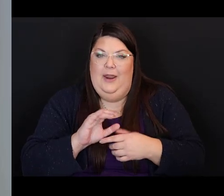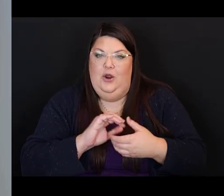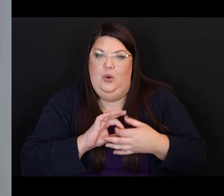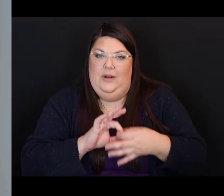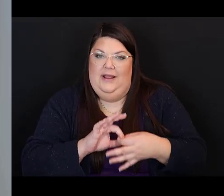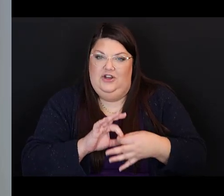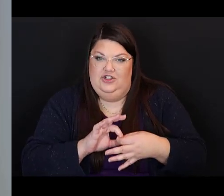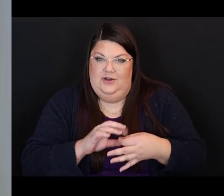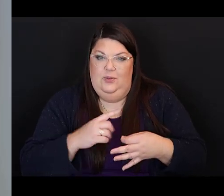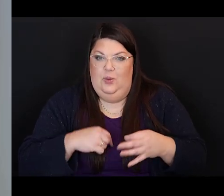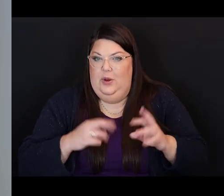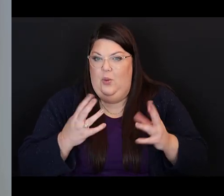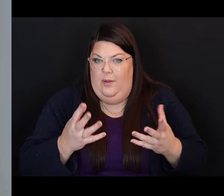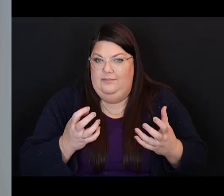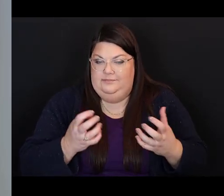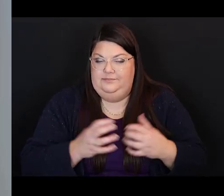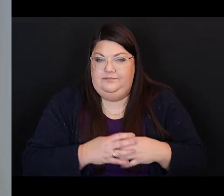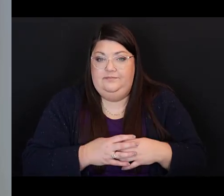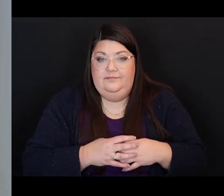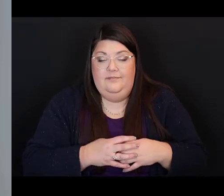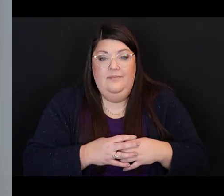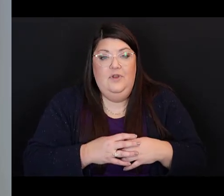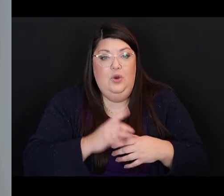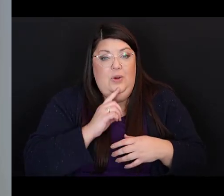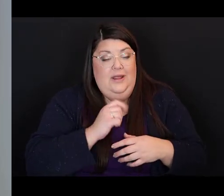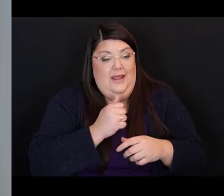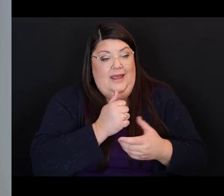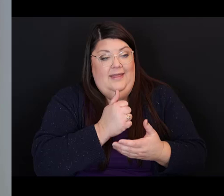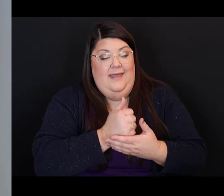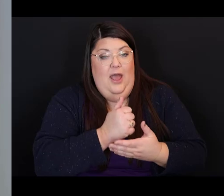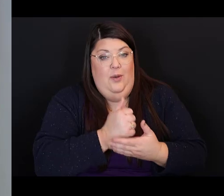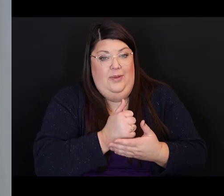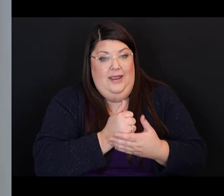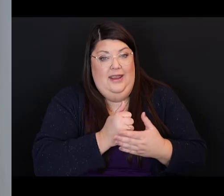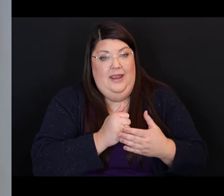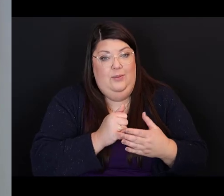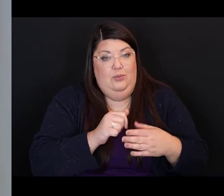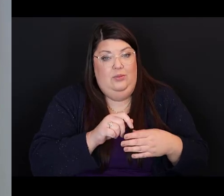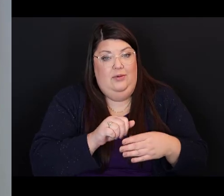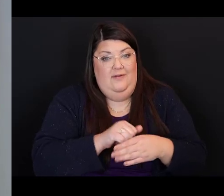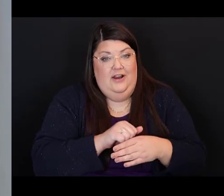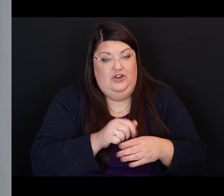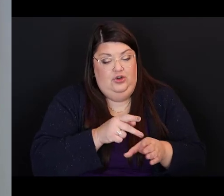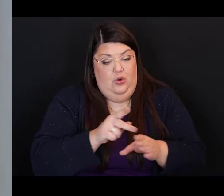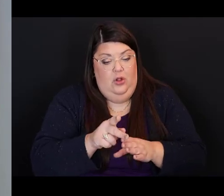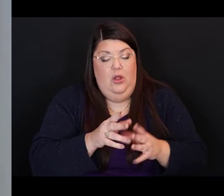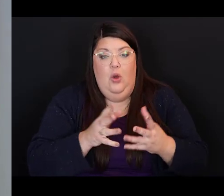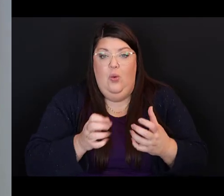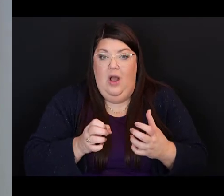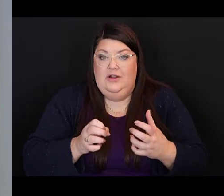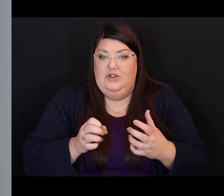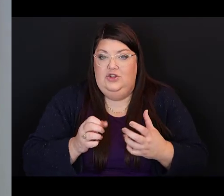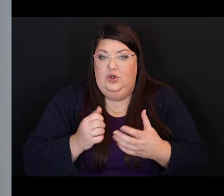in many ways the helping professional wants to have not power over the student,